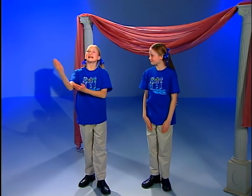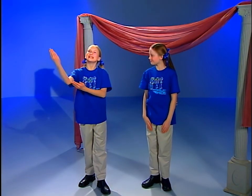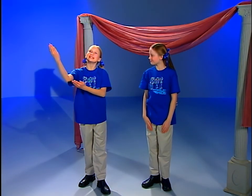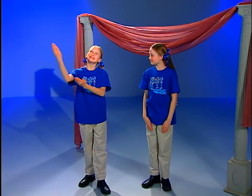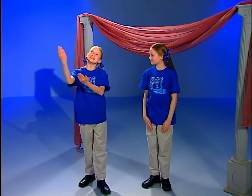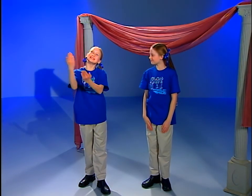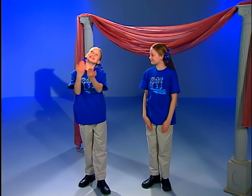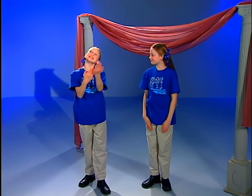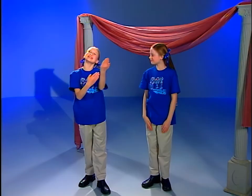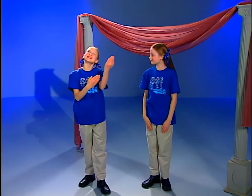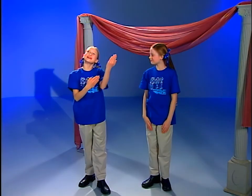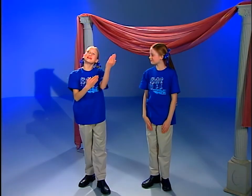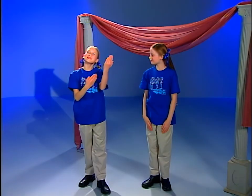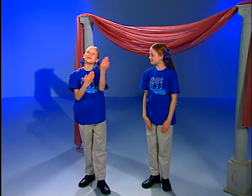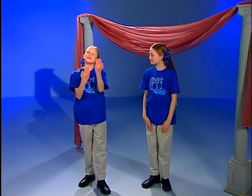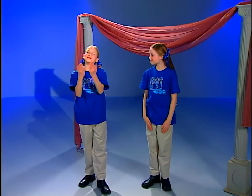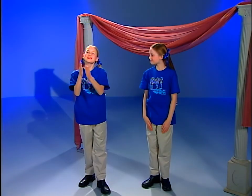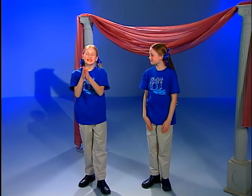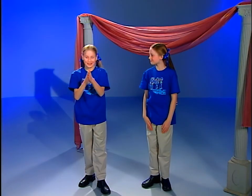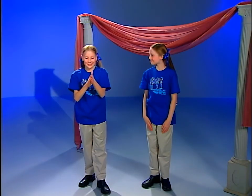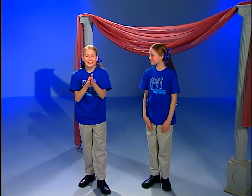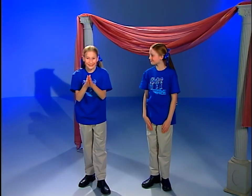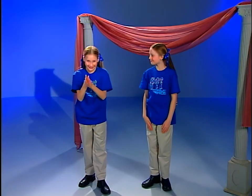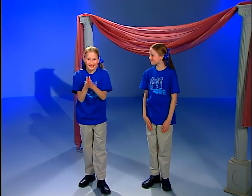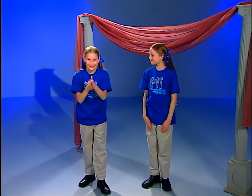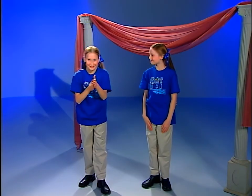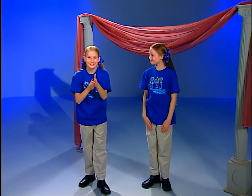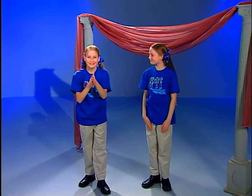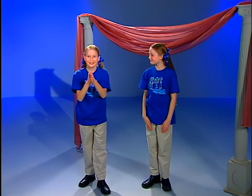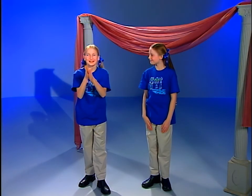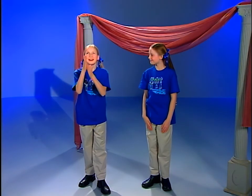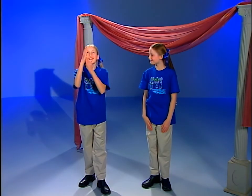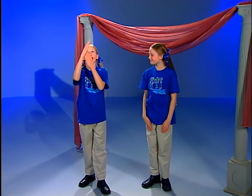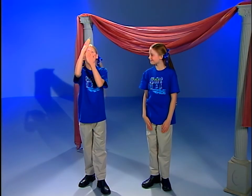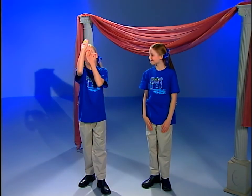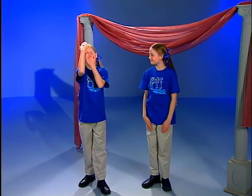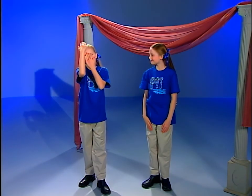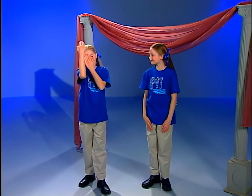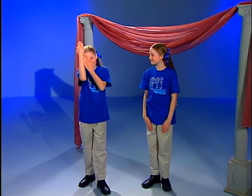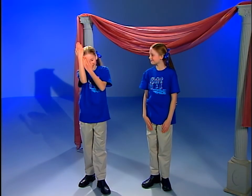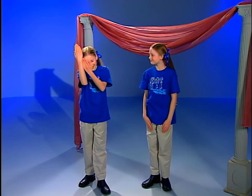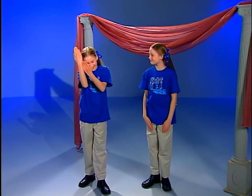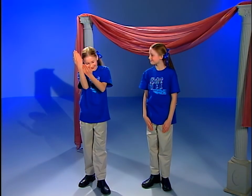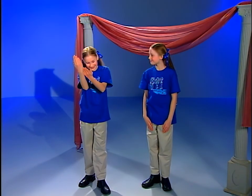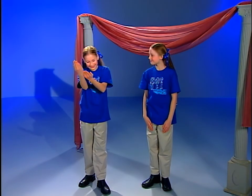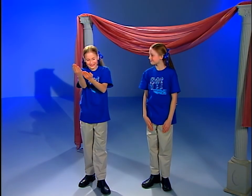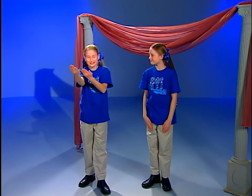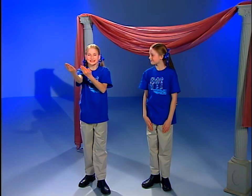"YOU BROUGHT THIS SICKNESS ON US. "WHY? "YOU KNOW, I DIDN'T KNOW YOU AND SARAI